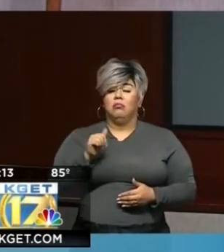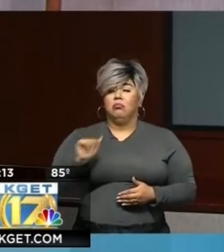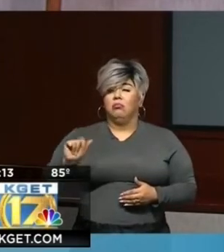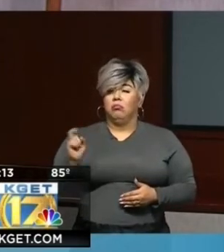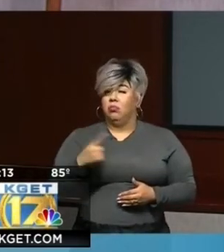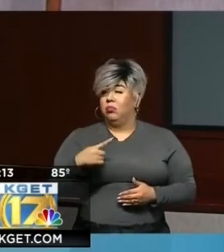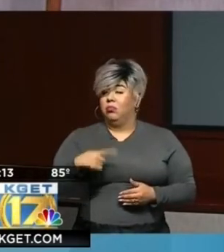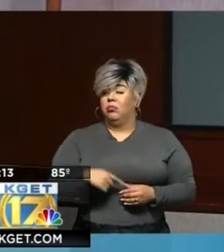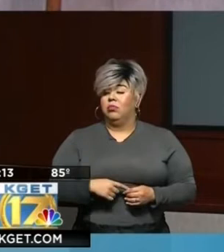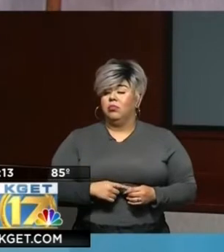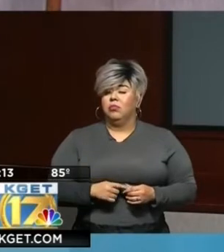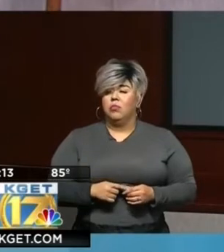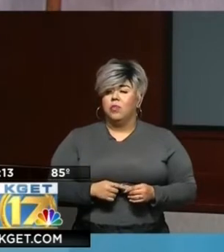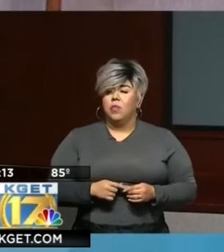ANYONE ON THE LINE?